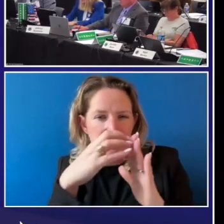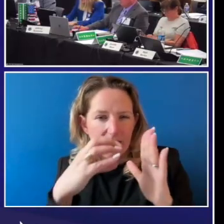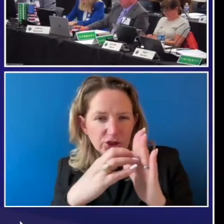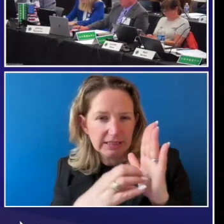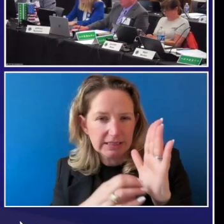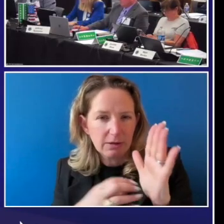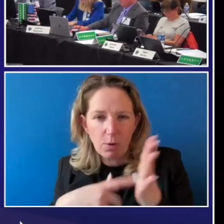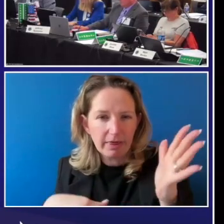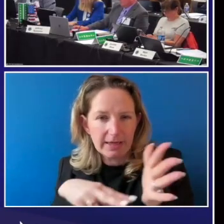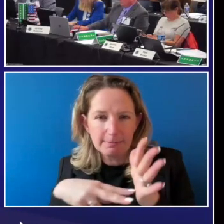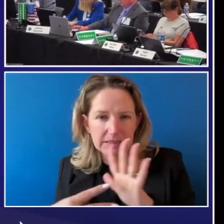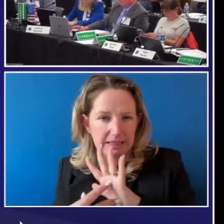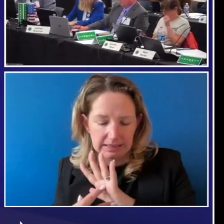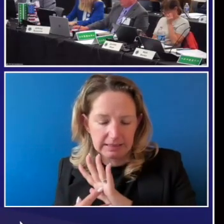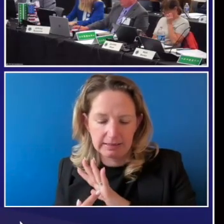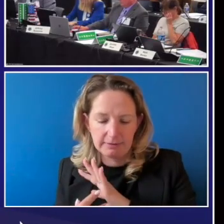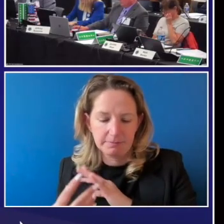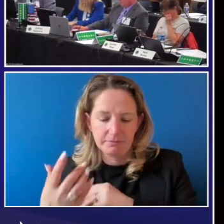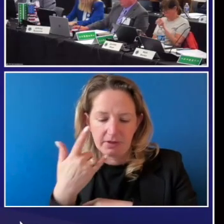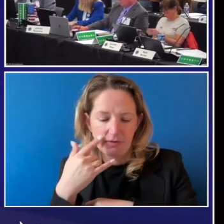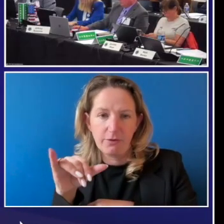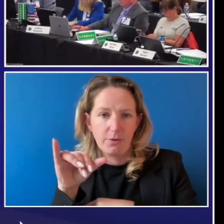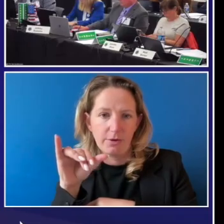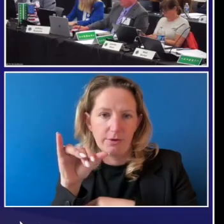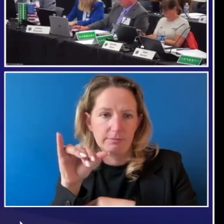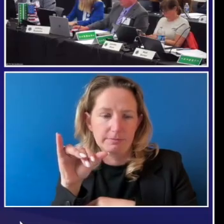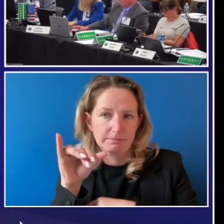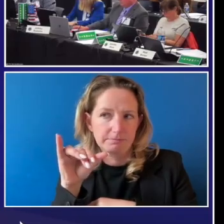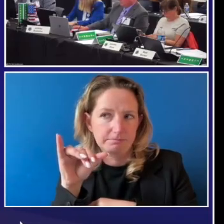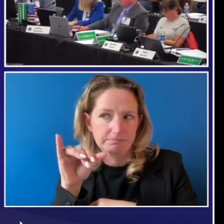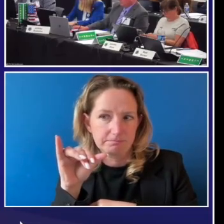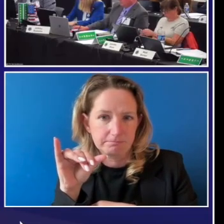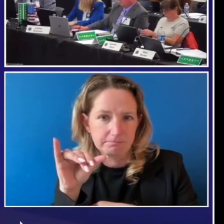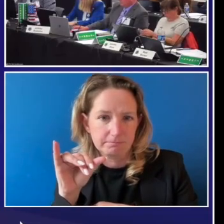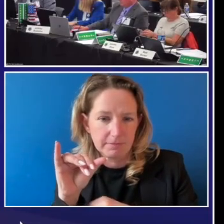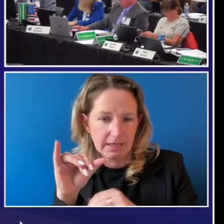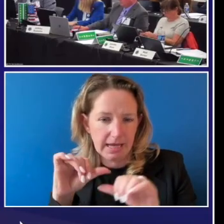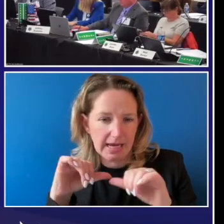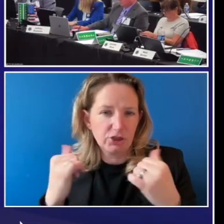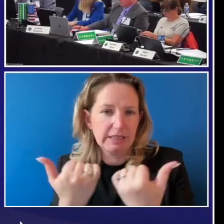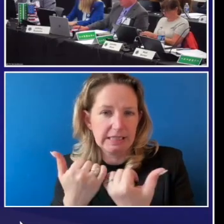in practice for an agency, seeking recognition, um, what sort of timeline, uh,